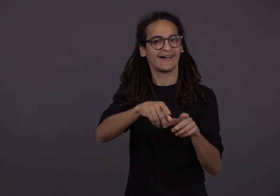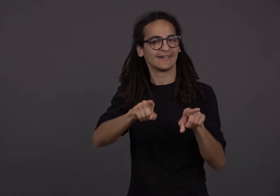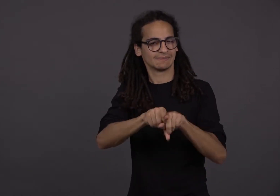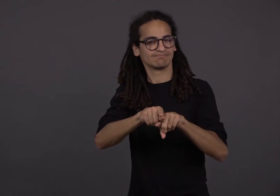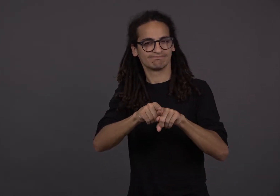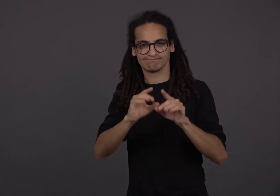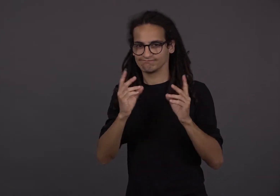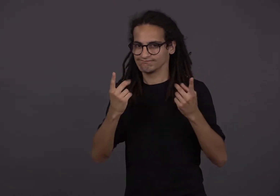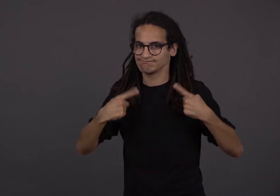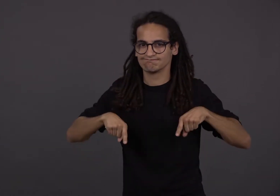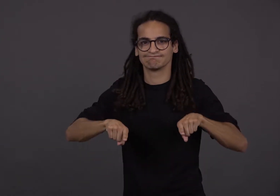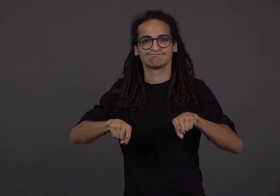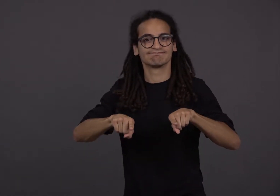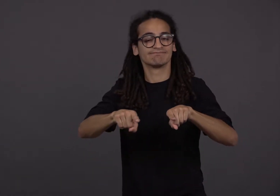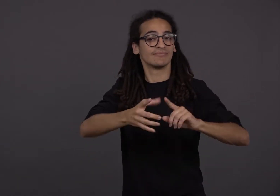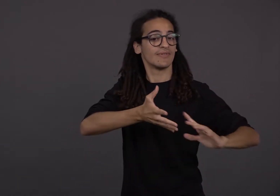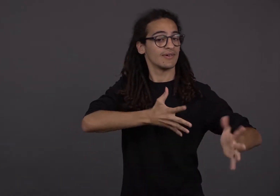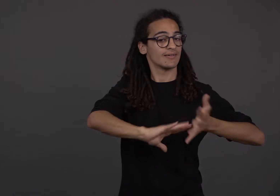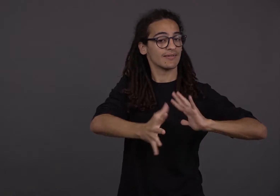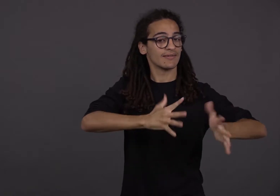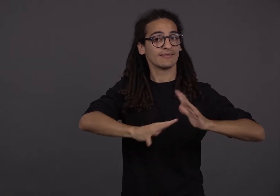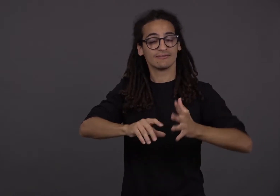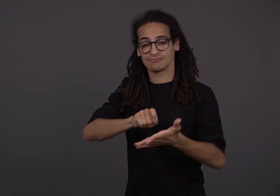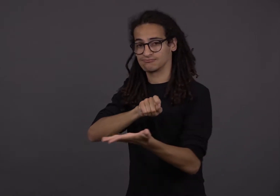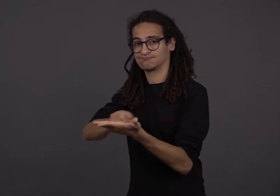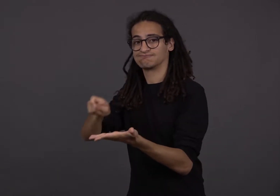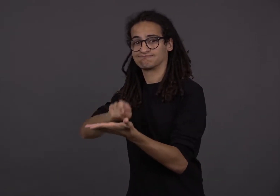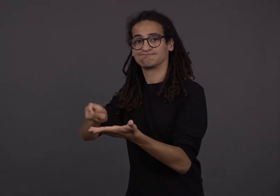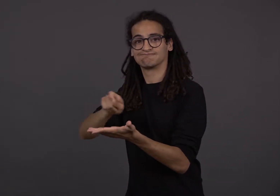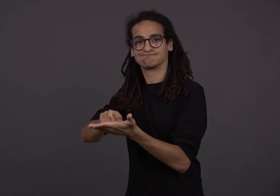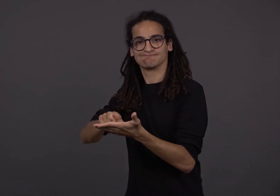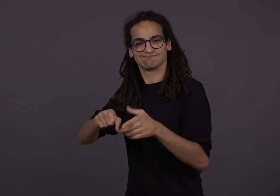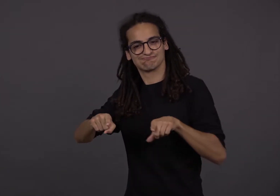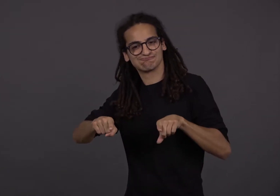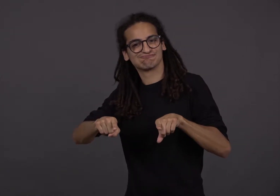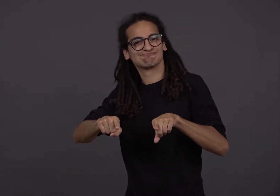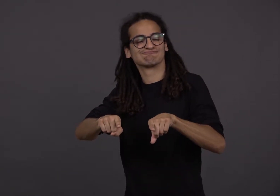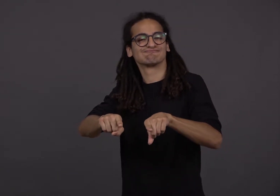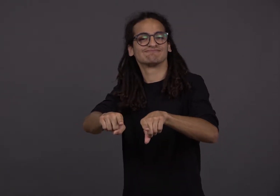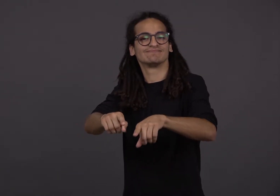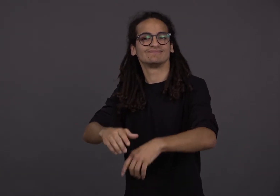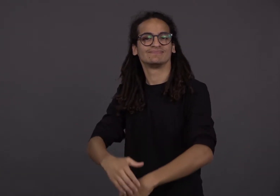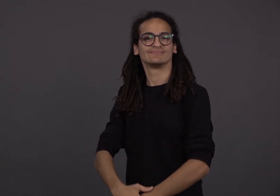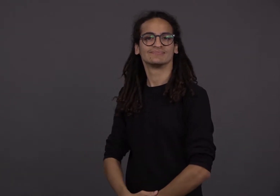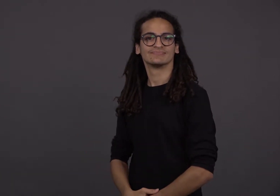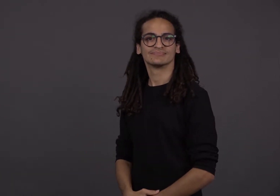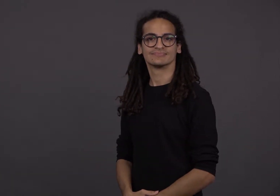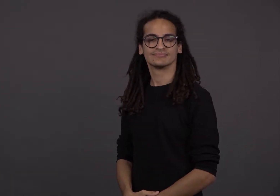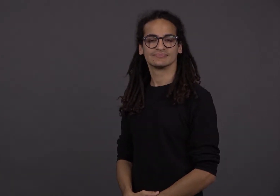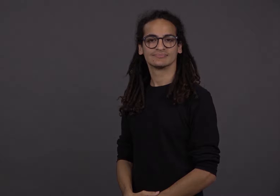offered in an interactive bilingual format integrating local signed and written languages.